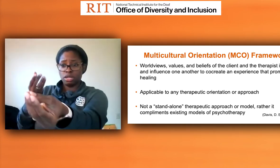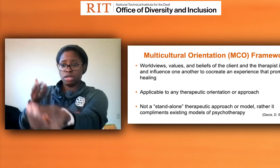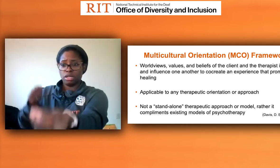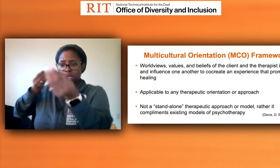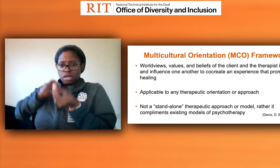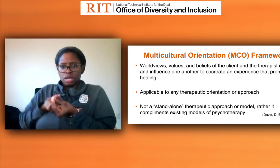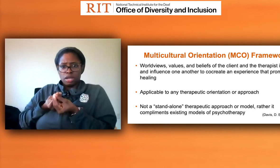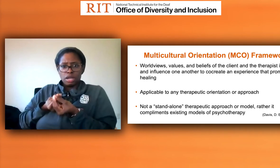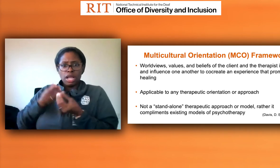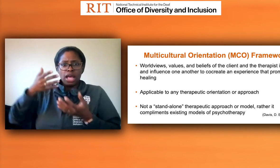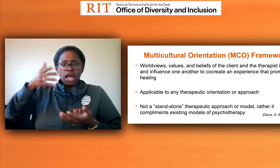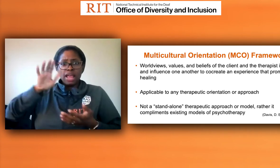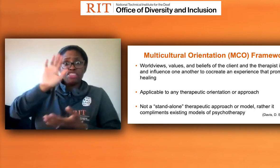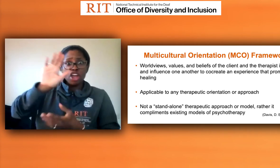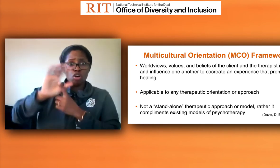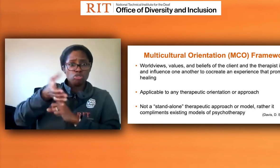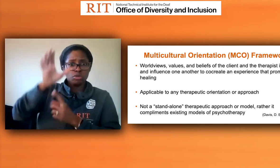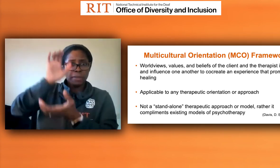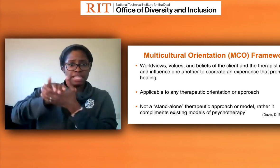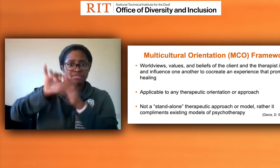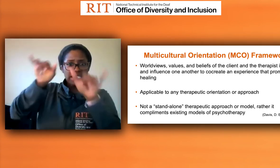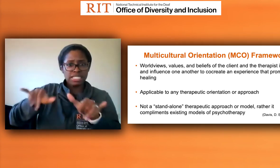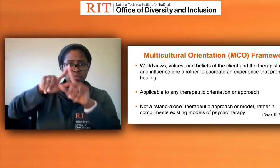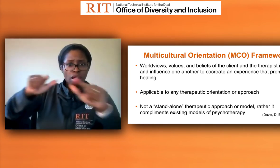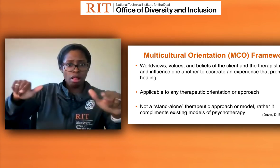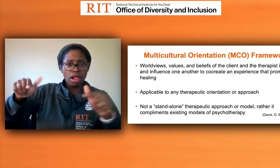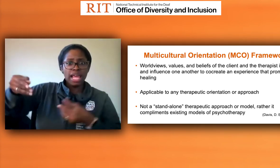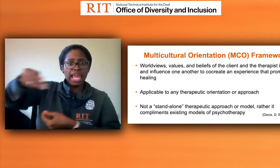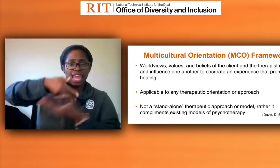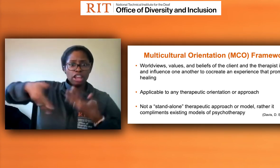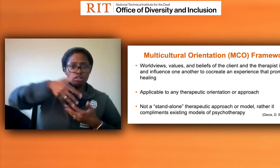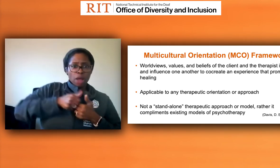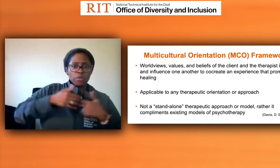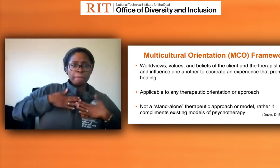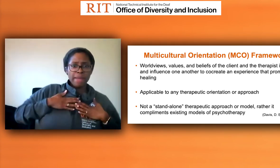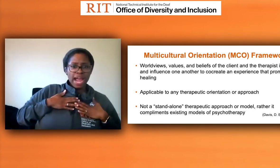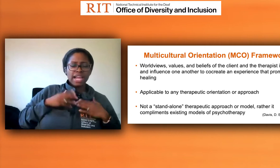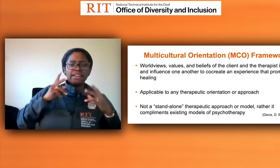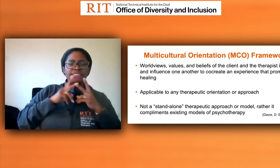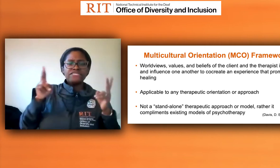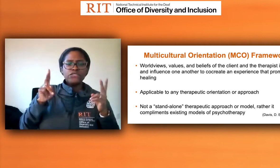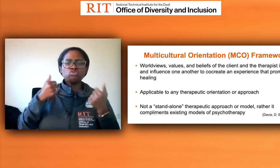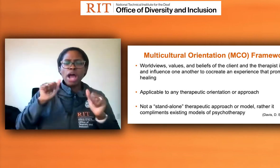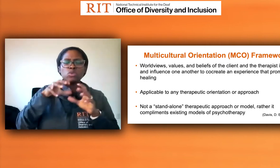Understand your belief system and understand others' belief systems and see how they interact with each other.